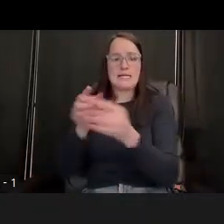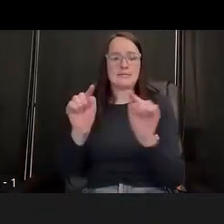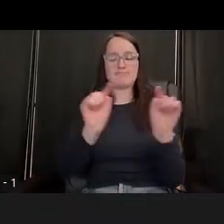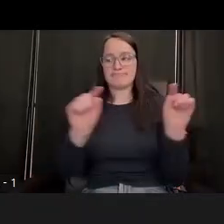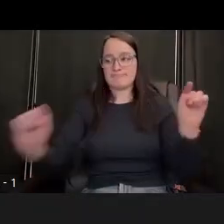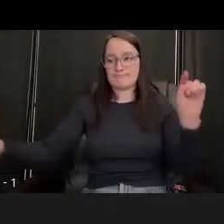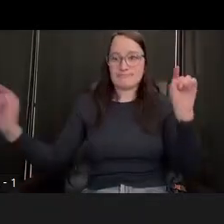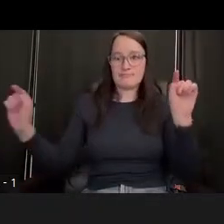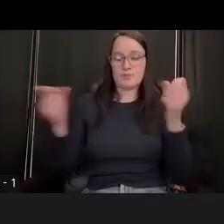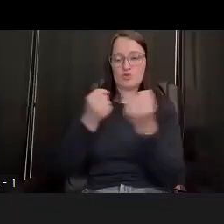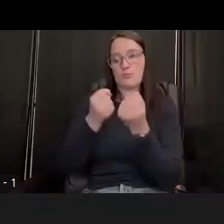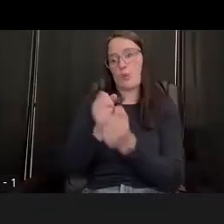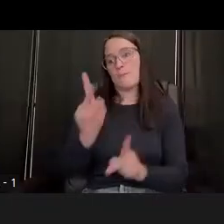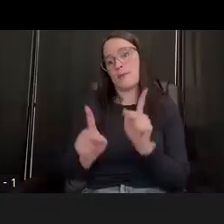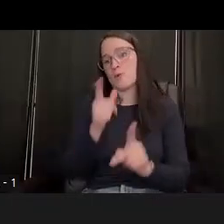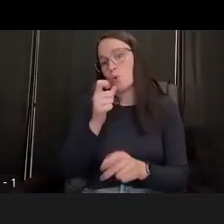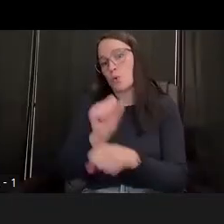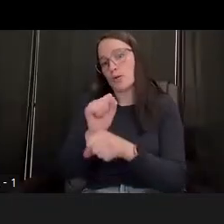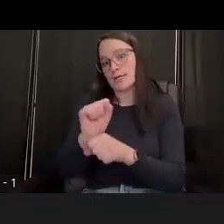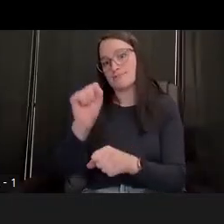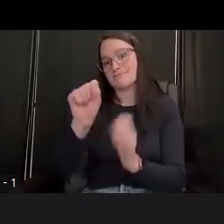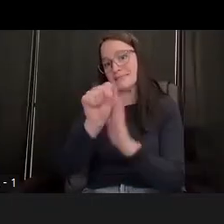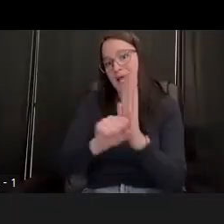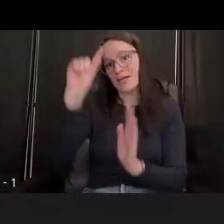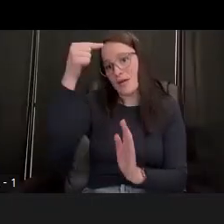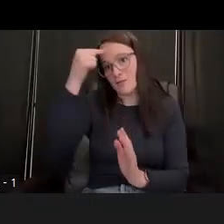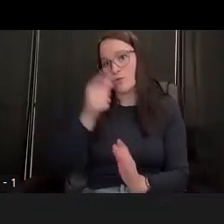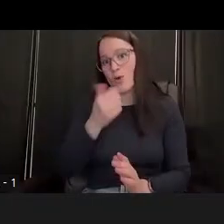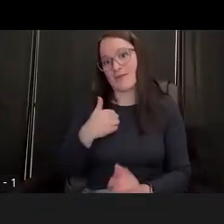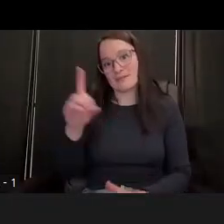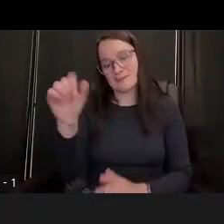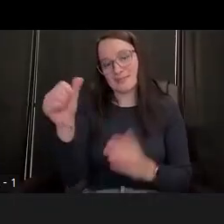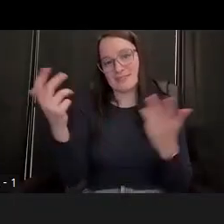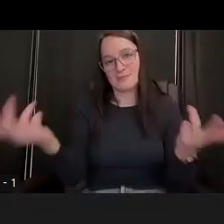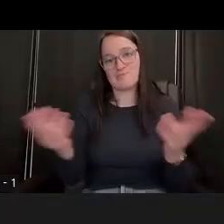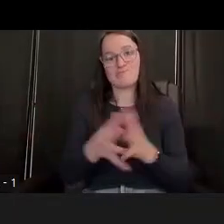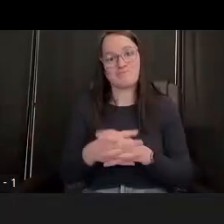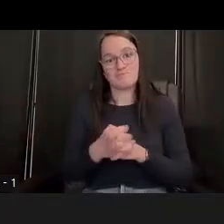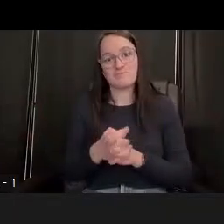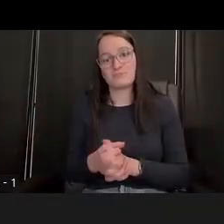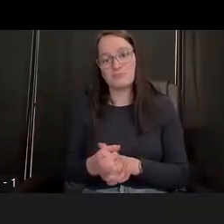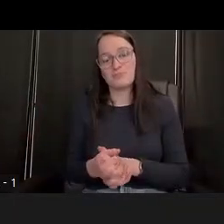government. So I I always think about these things where you it's hard to say exactly where something